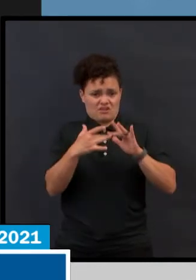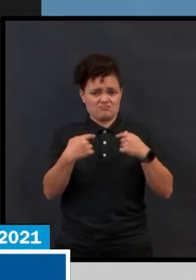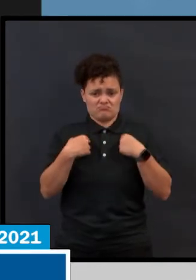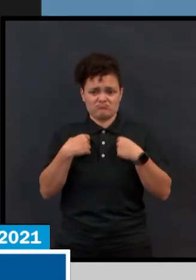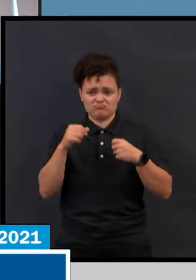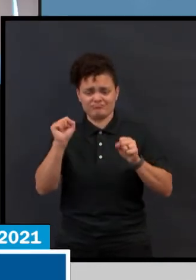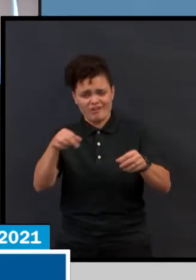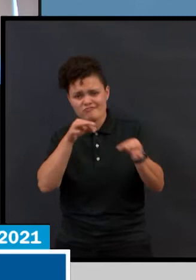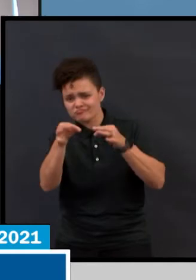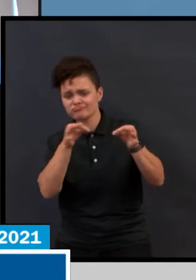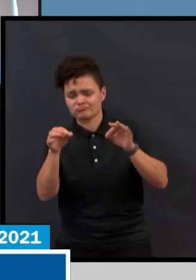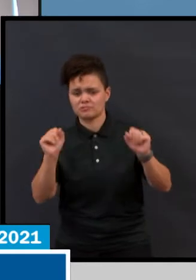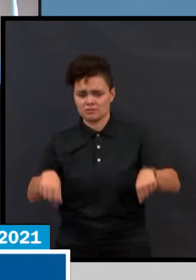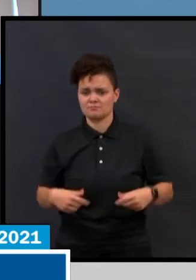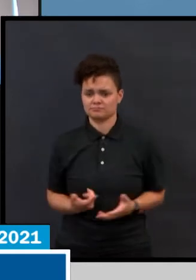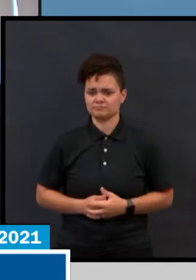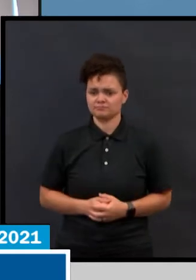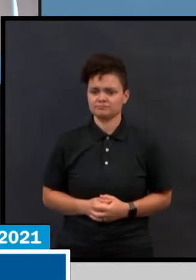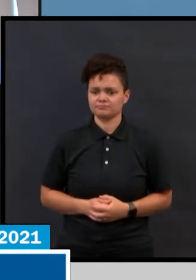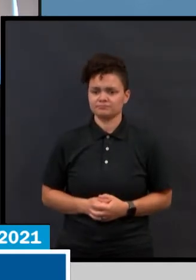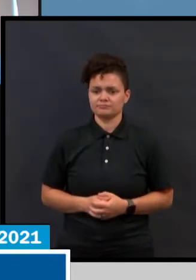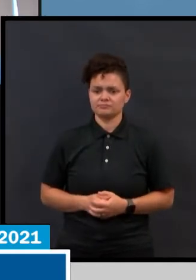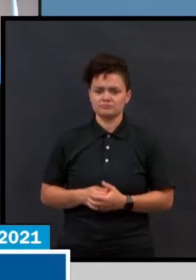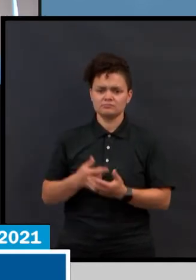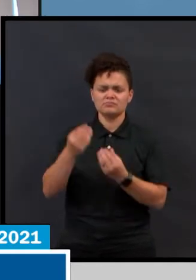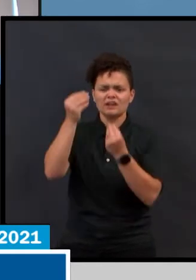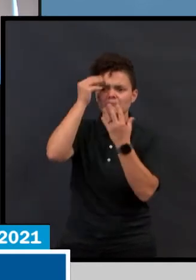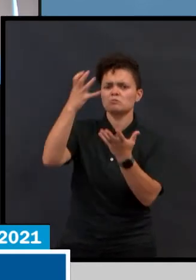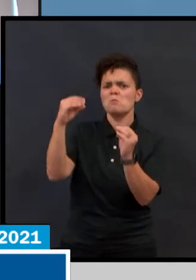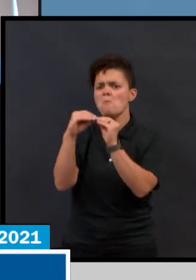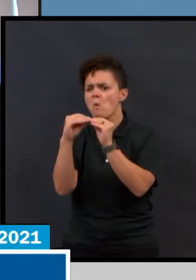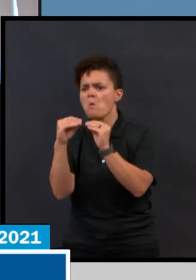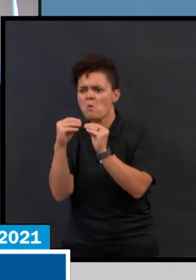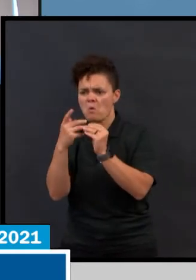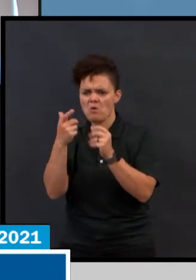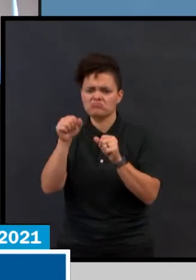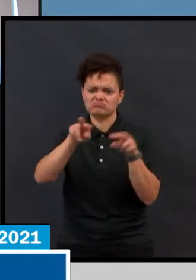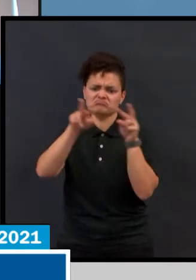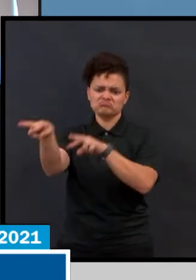for more information you can go here and as i said call 3-1-1 you can connect with us connect with